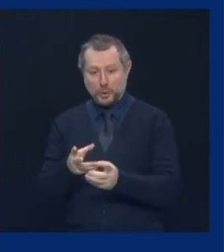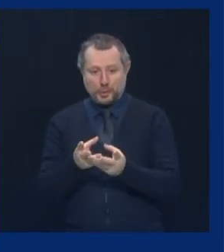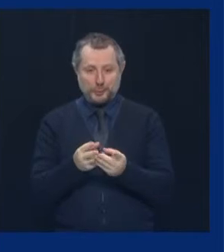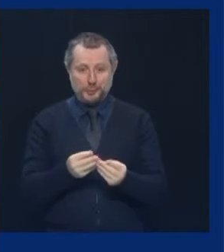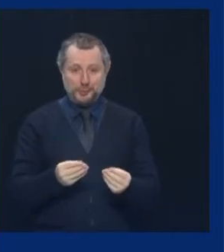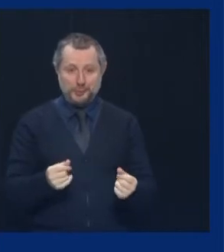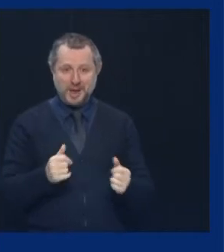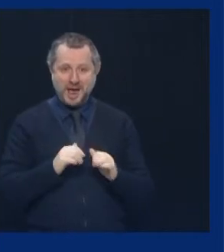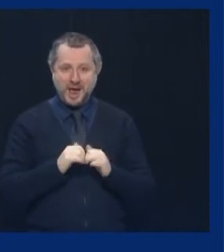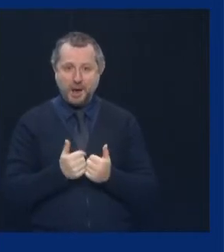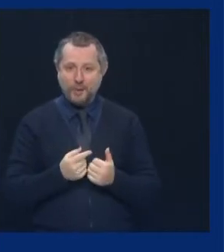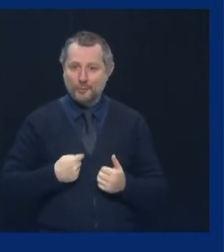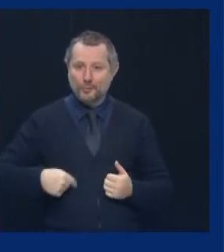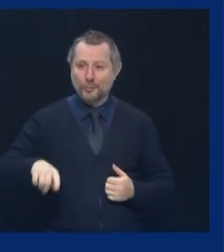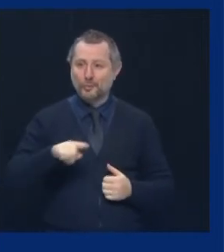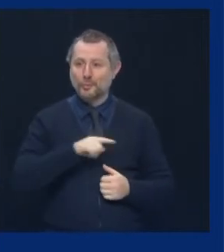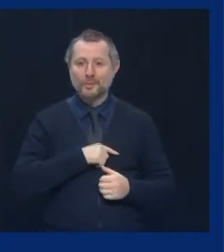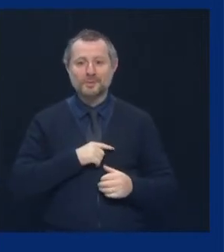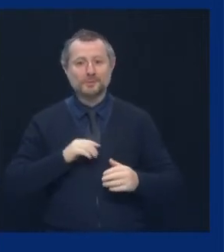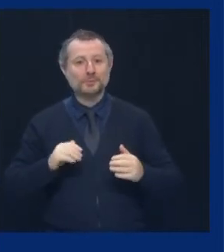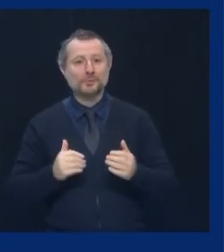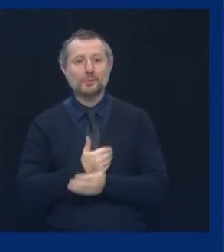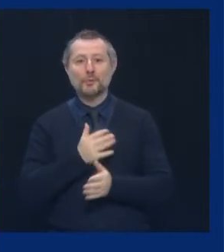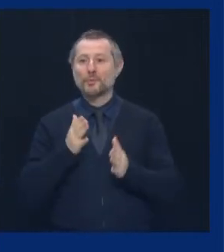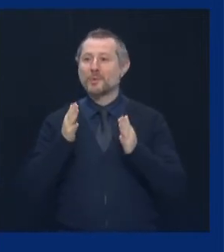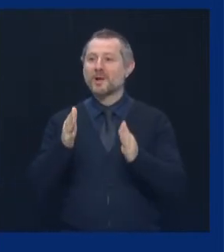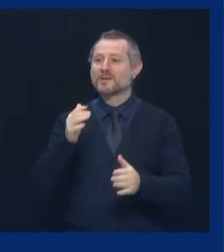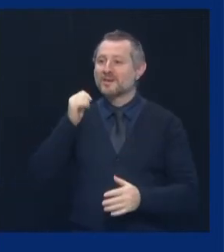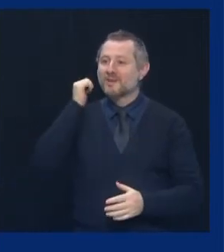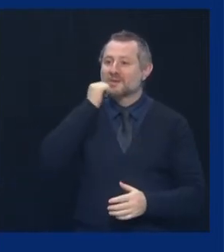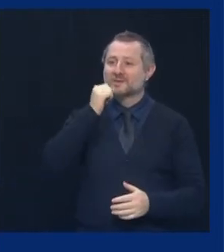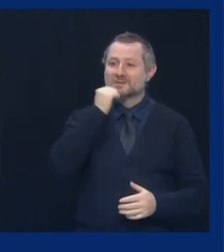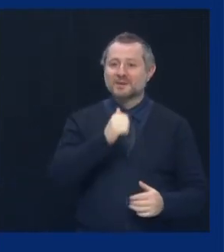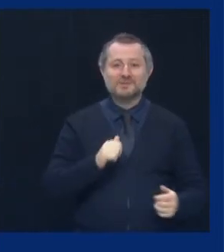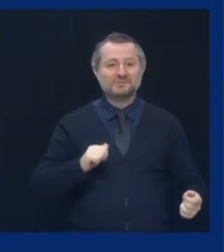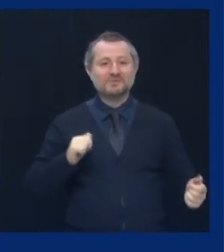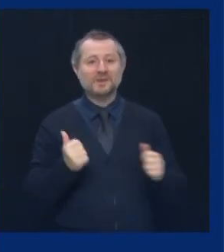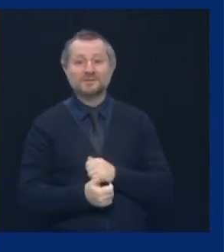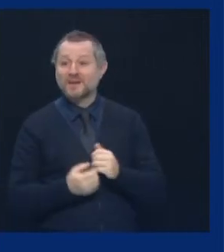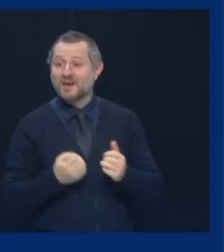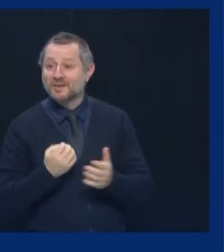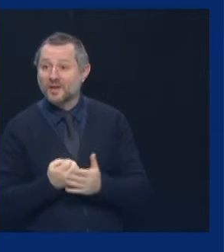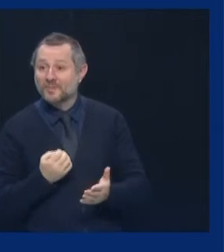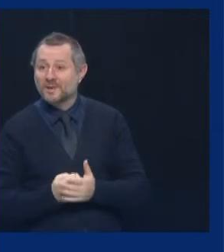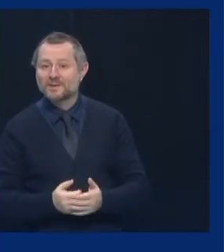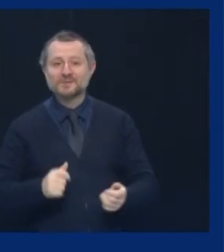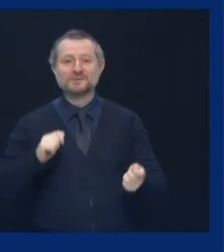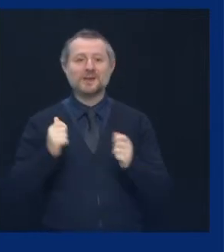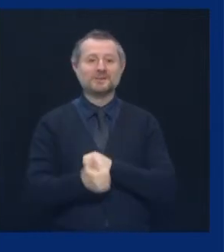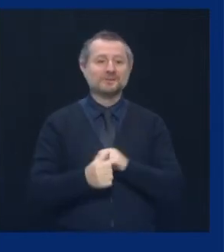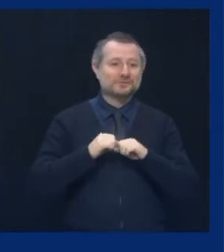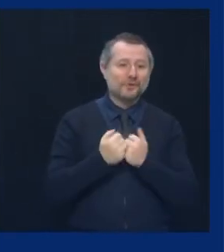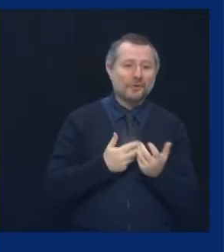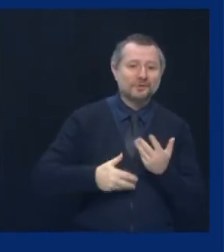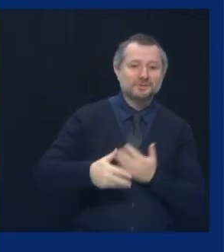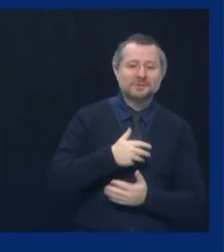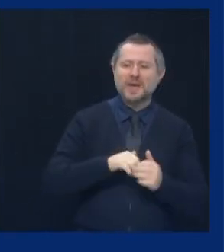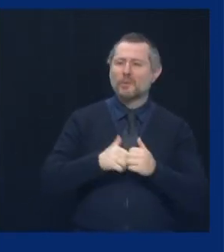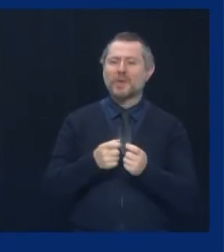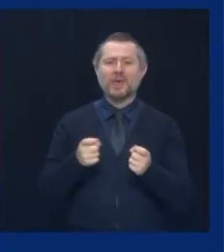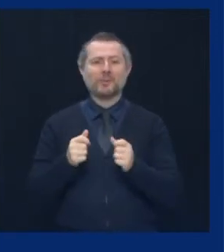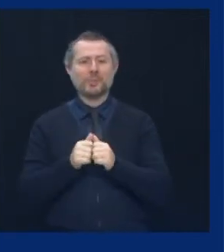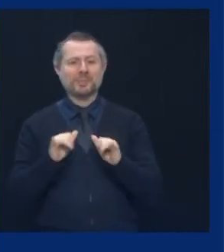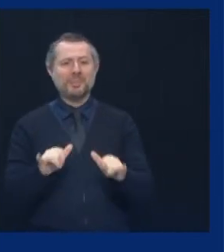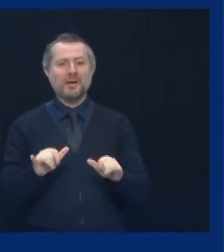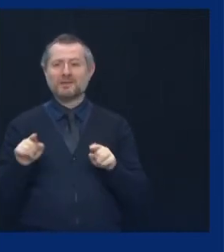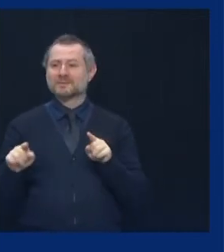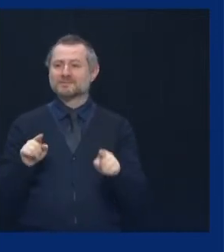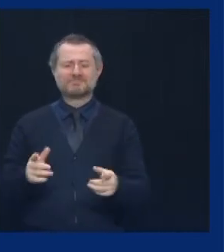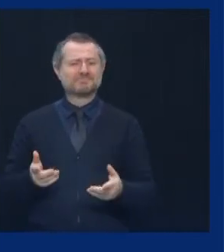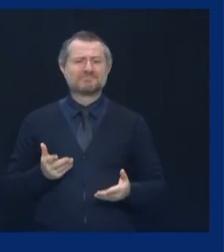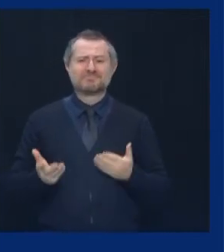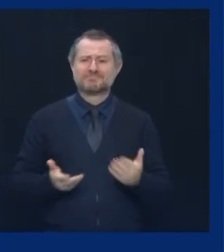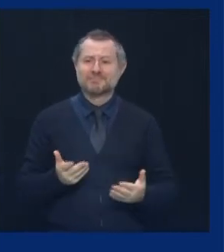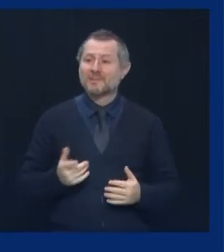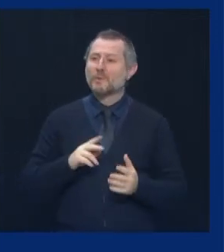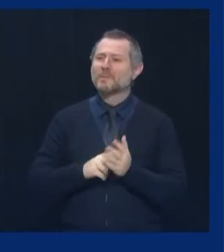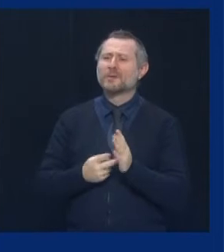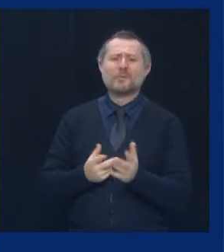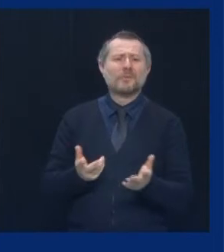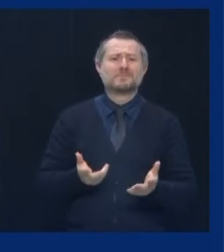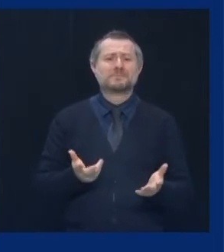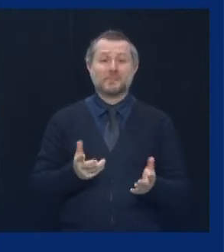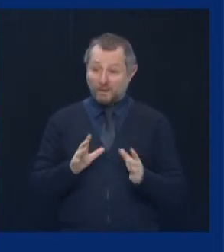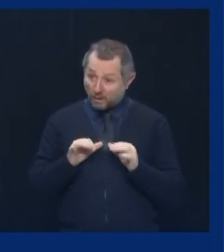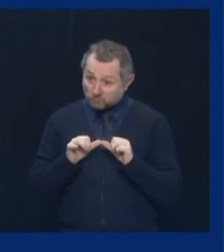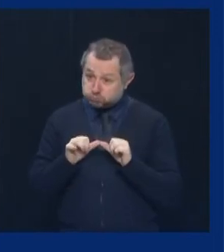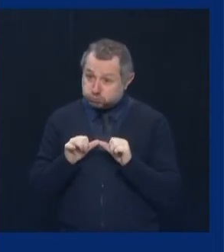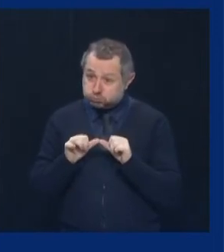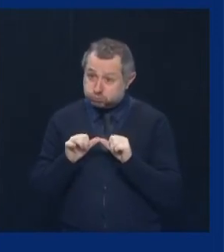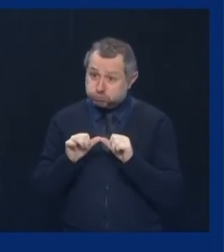YEAR IS HOW DOES THE POST-COVID